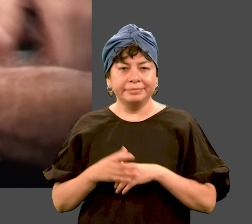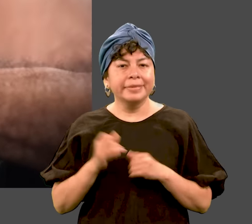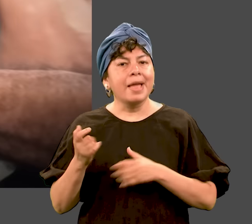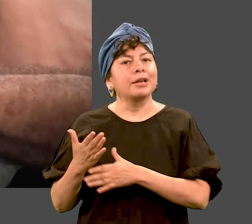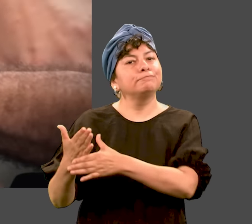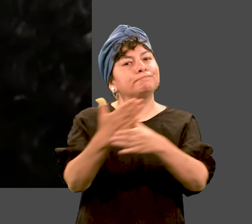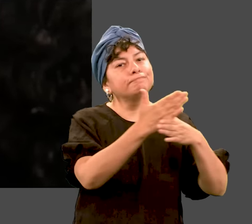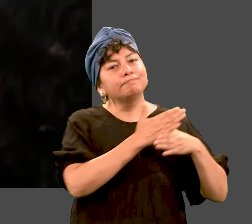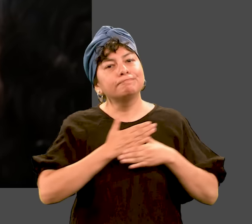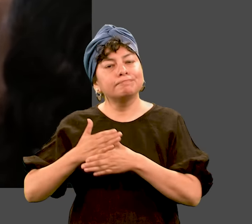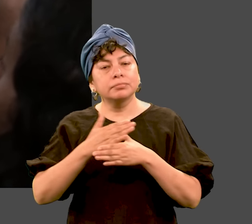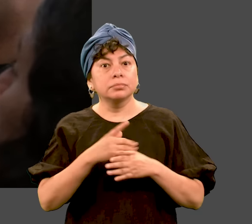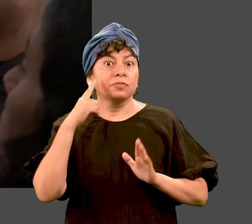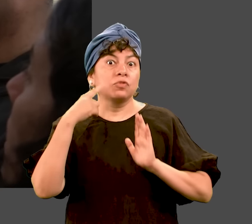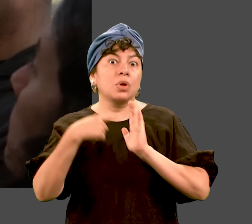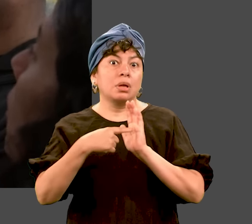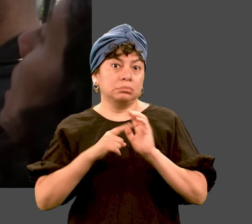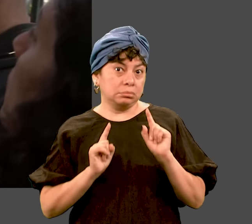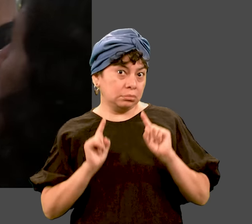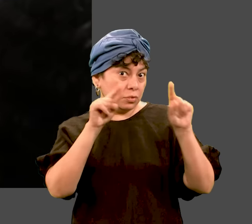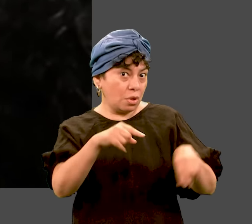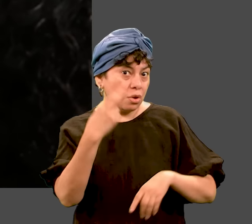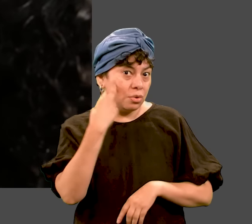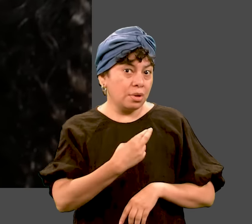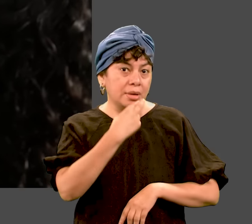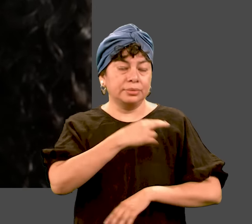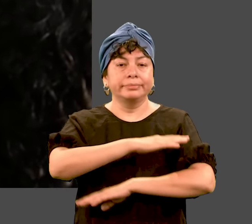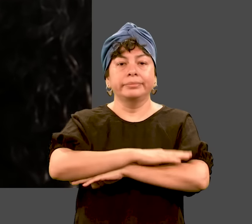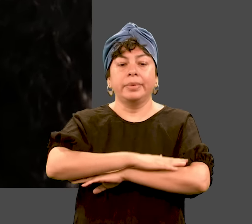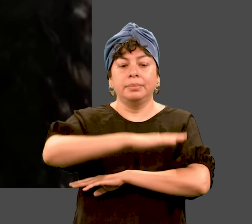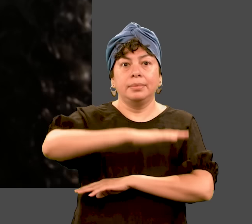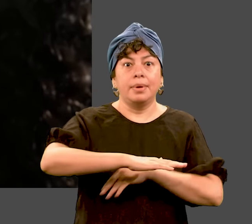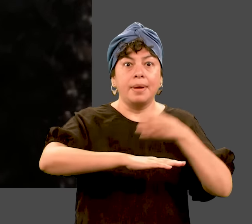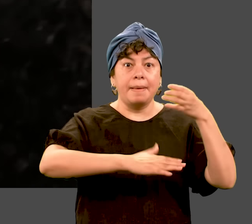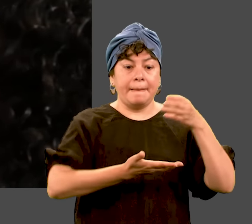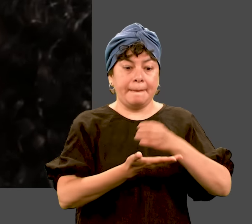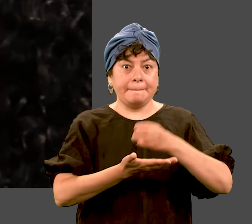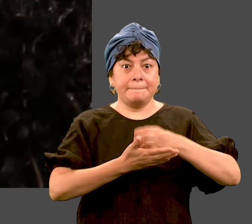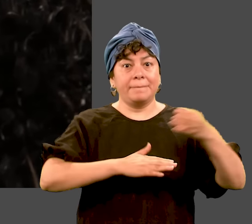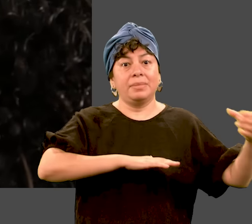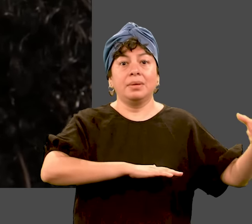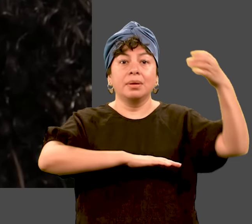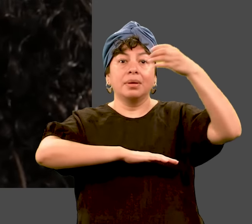We go to restaurants and they bring a cup to the table, they touch the cup to my hand or to the DeafBlind child’s hand